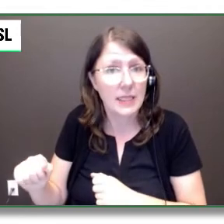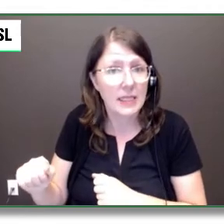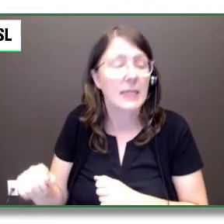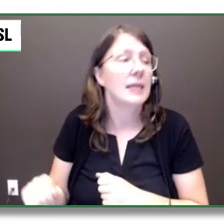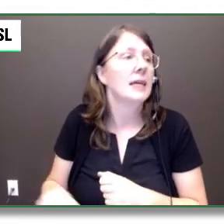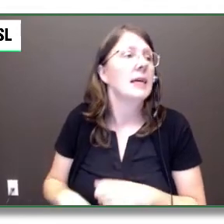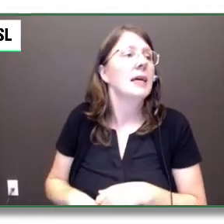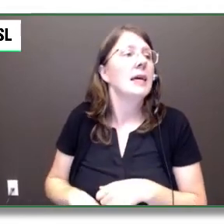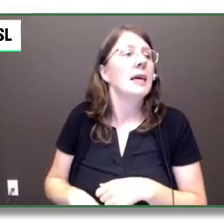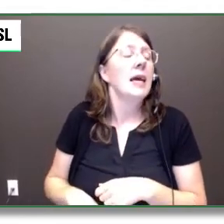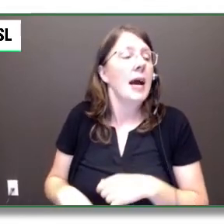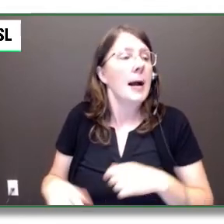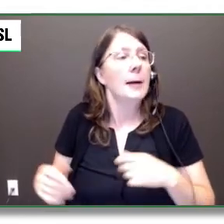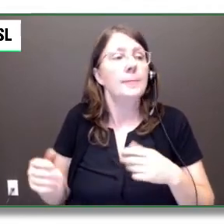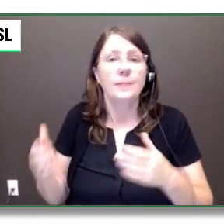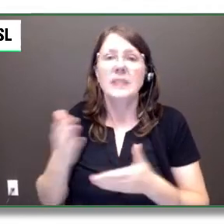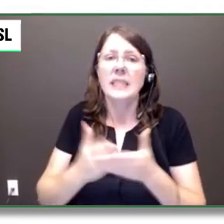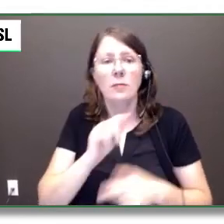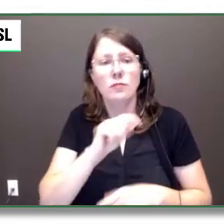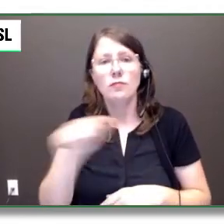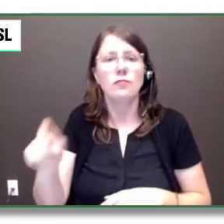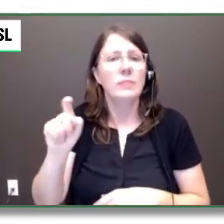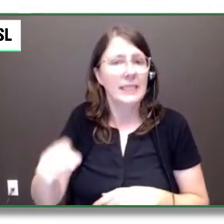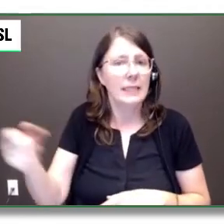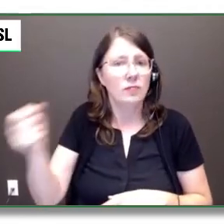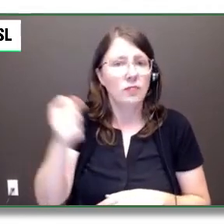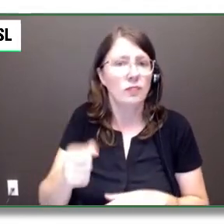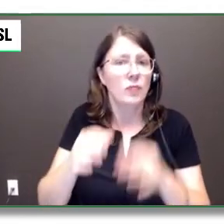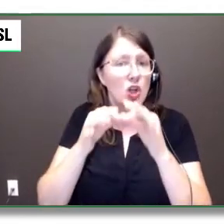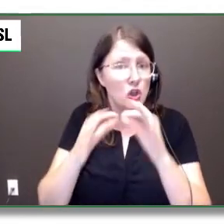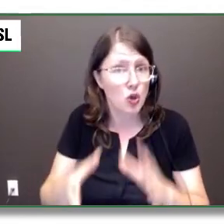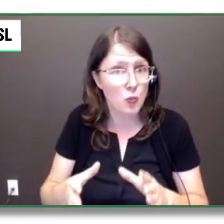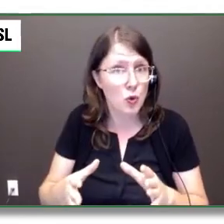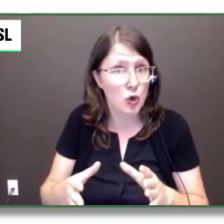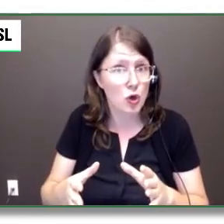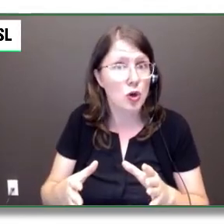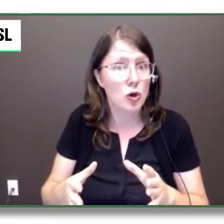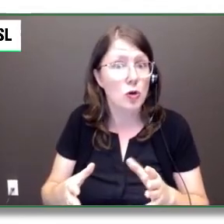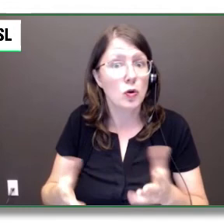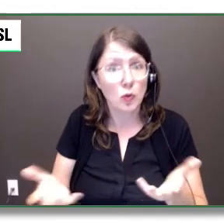for some groups and it was just as we wheeled through, we would ask questions.